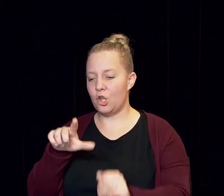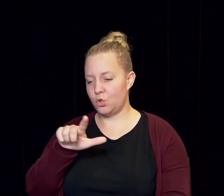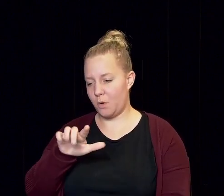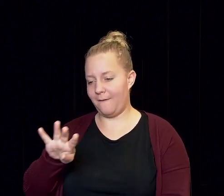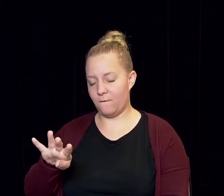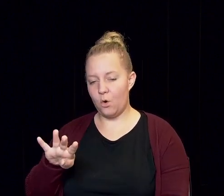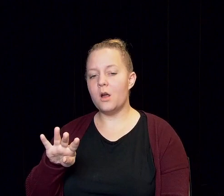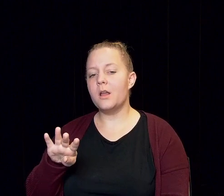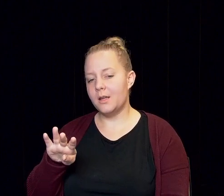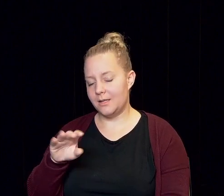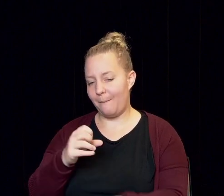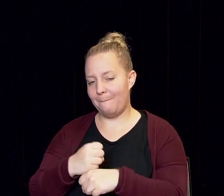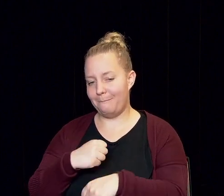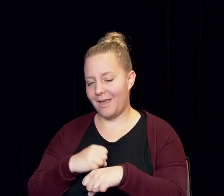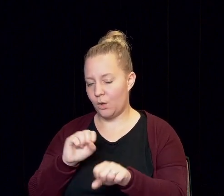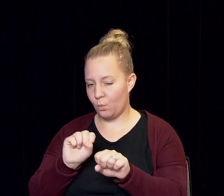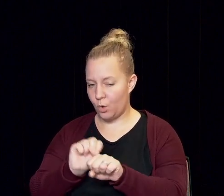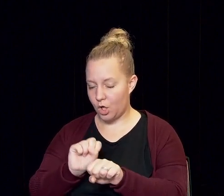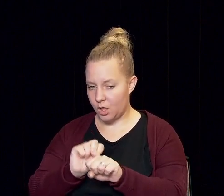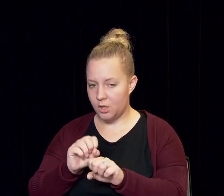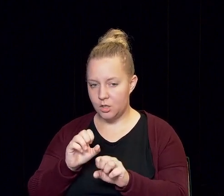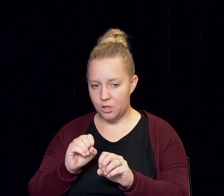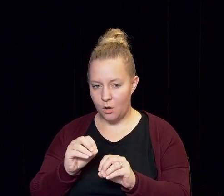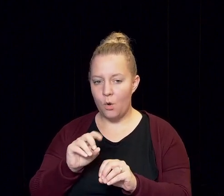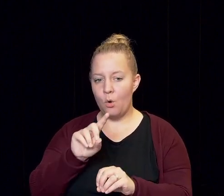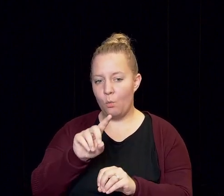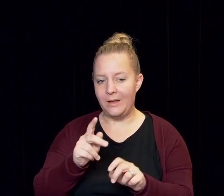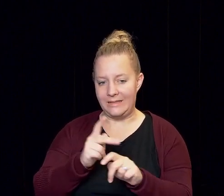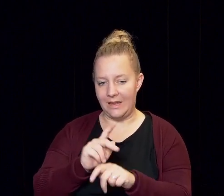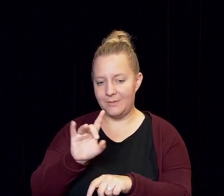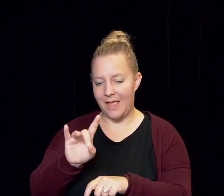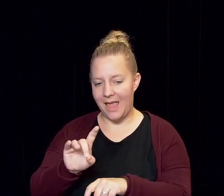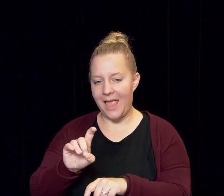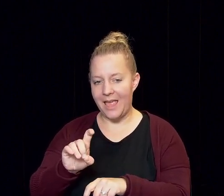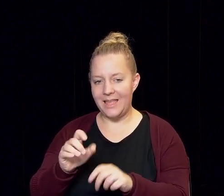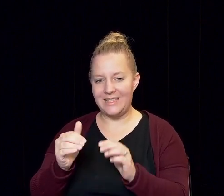in order to make it work. So, 1 times 8 is 8 plus 24 that's where I get 32.